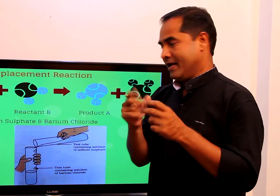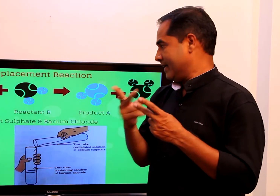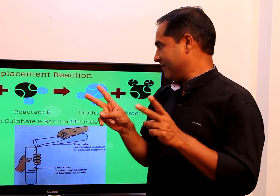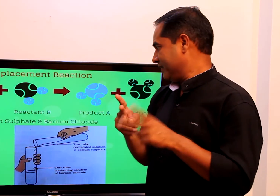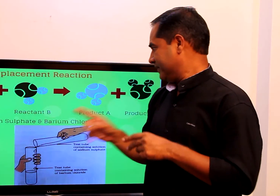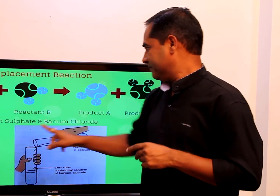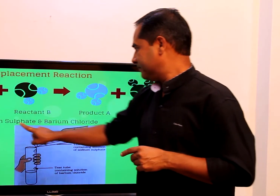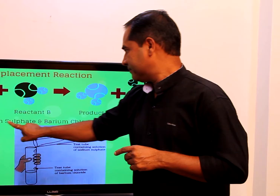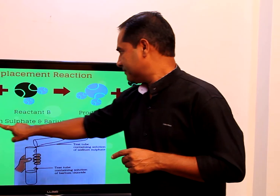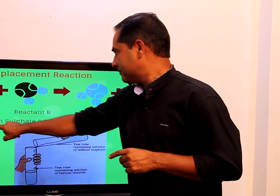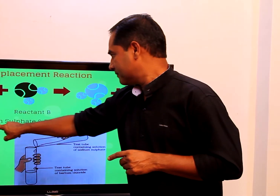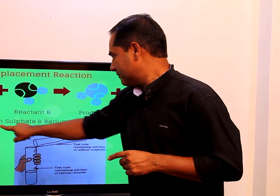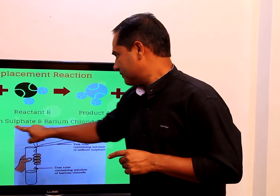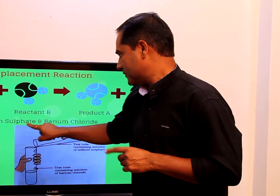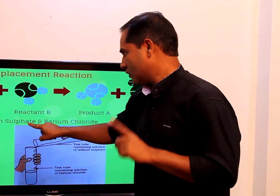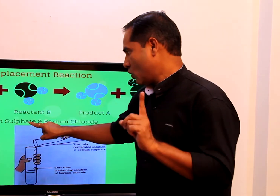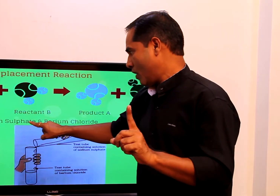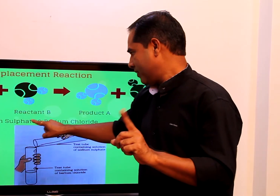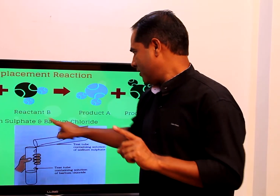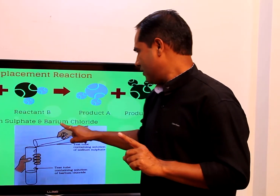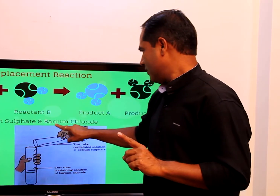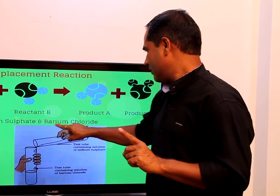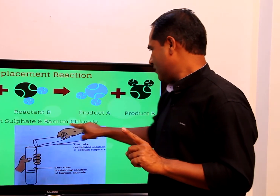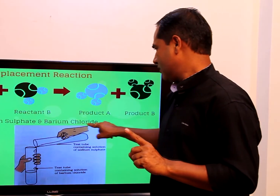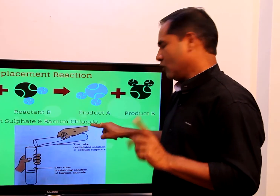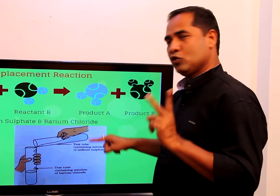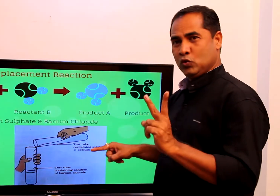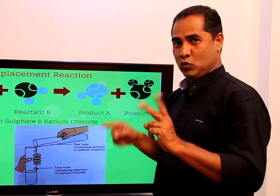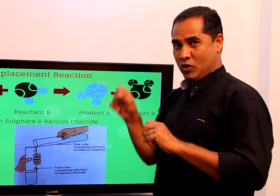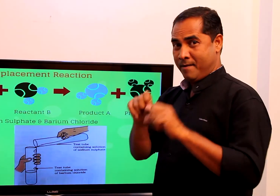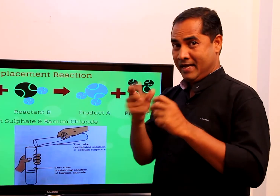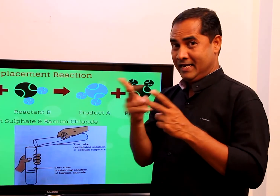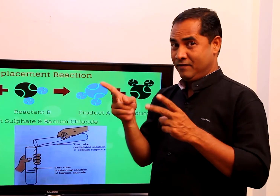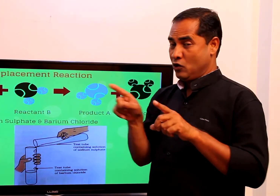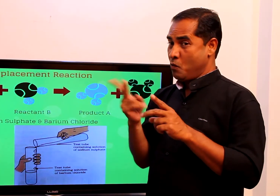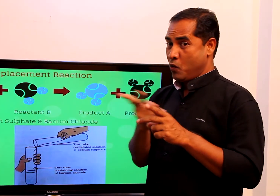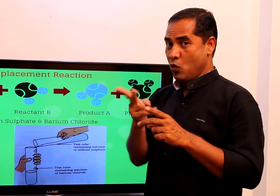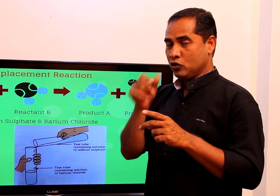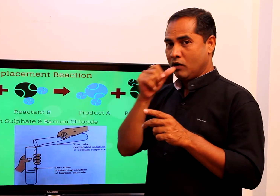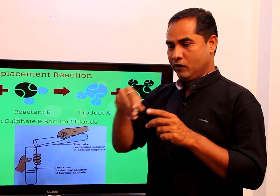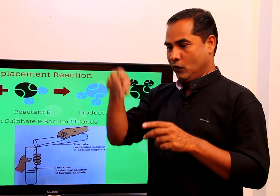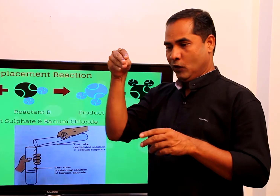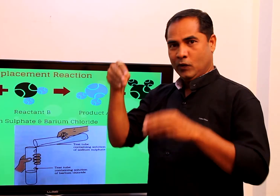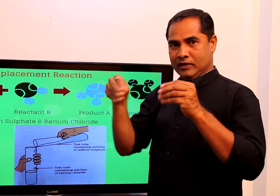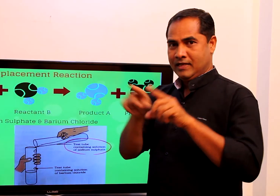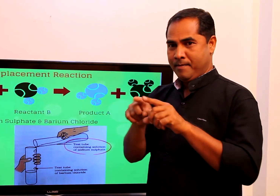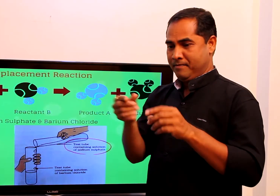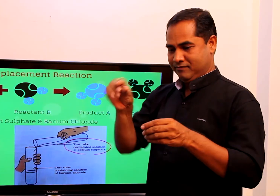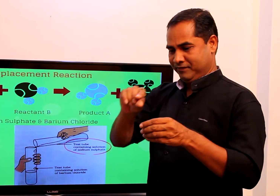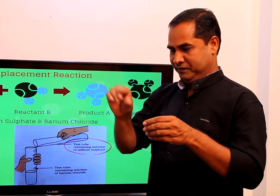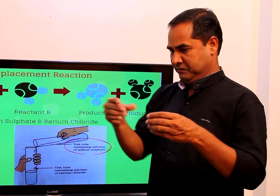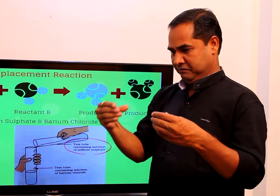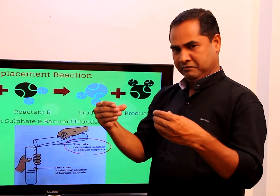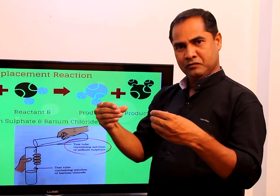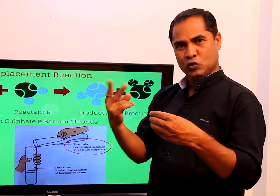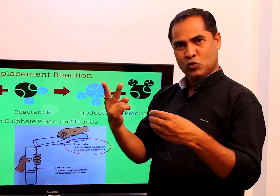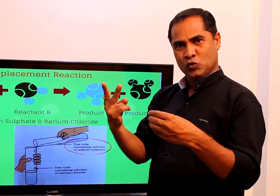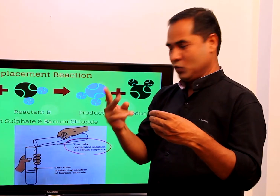So in this experiment, we have sodium sulphate and barium chloride.